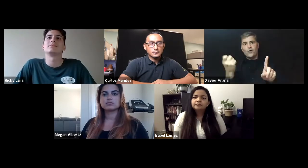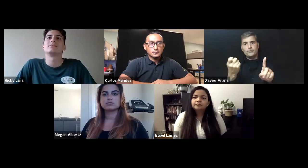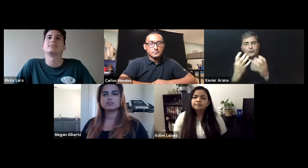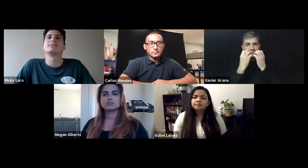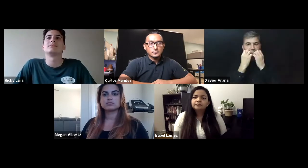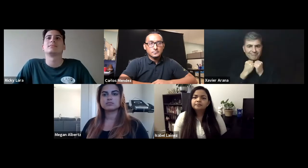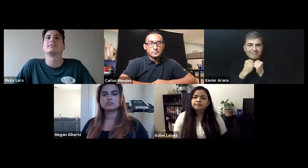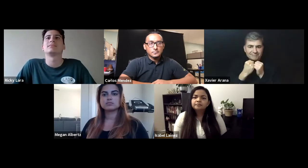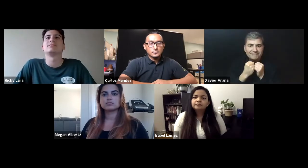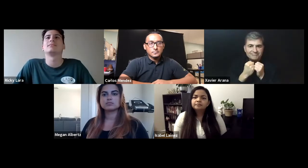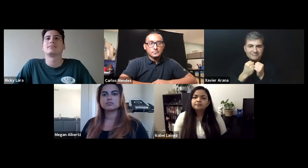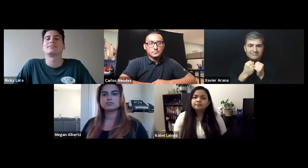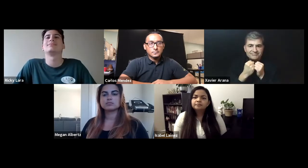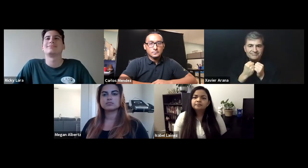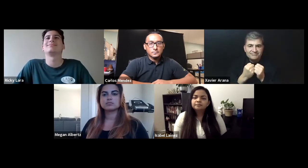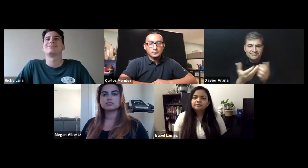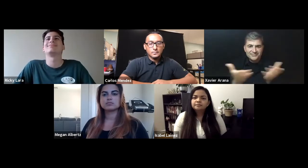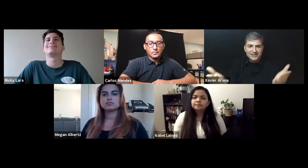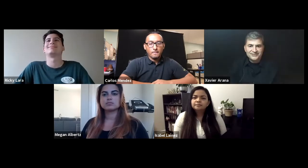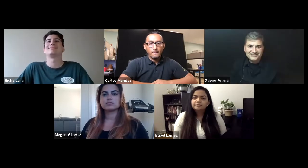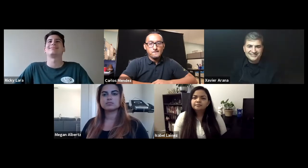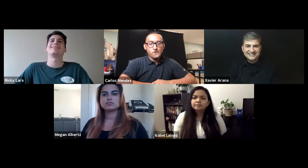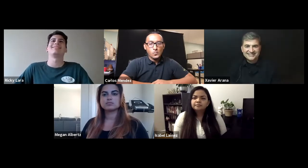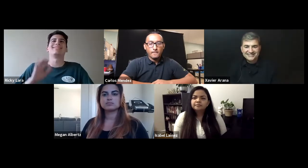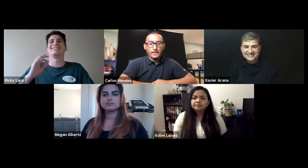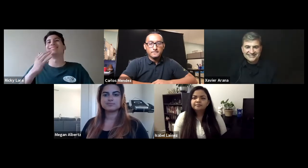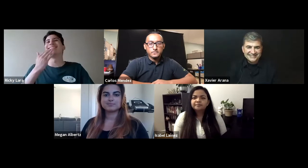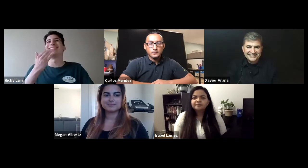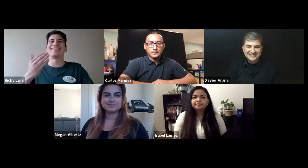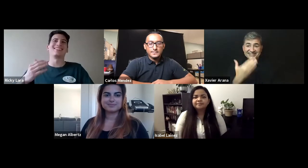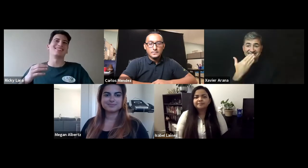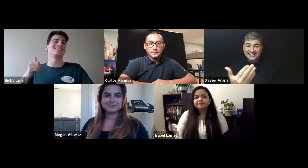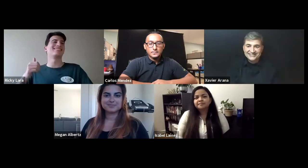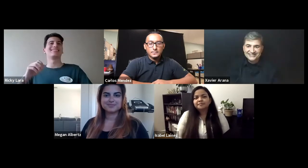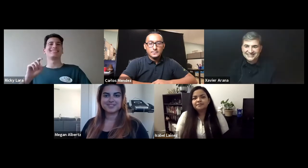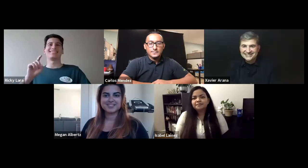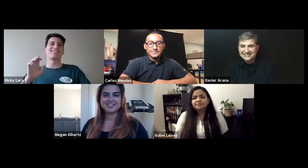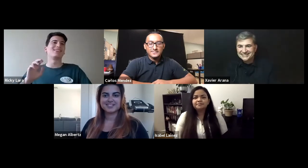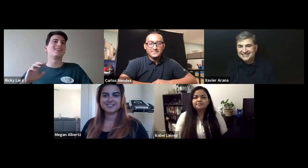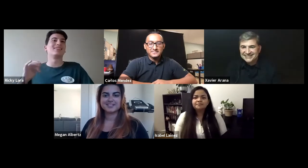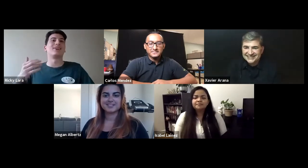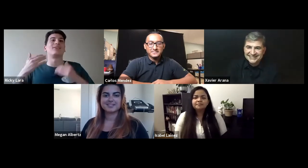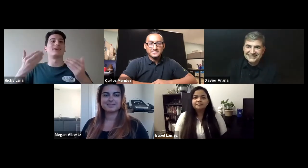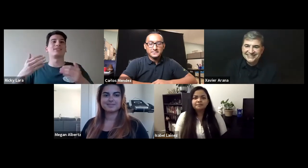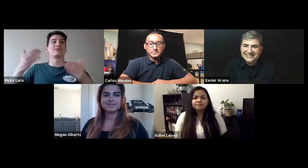I love that, and I cherish that. We cherish that from where I come from.